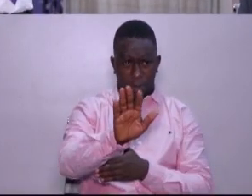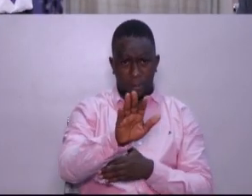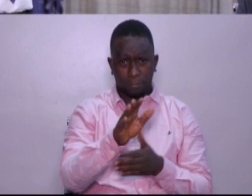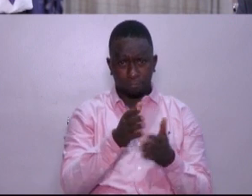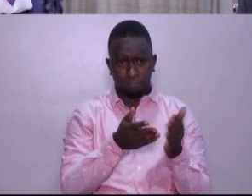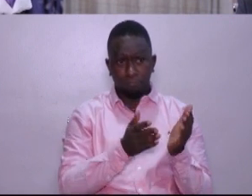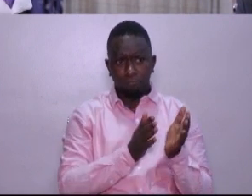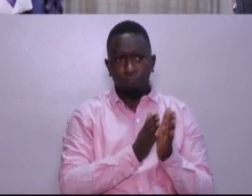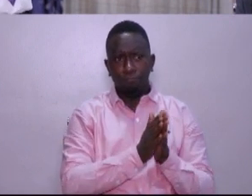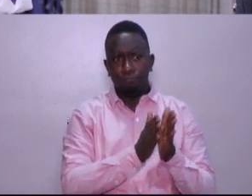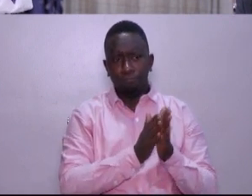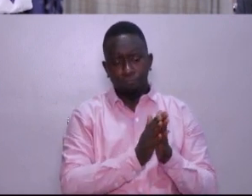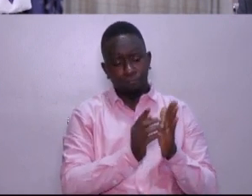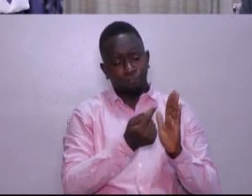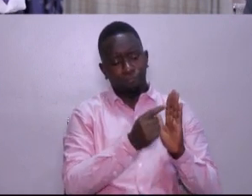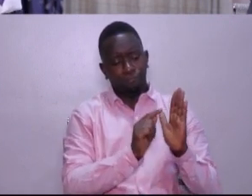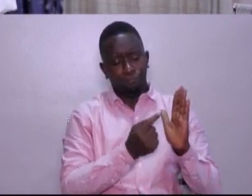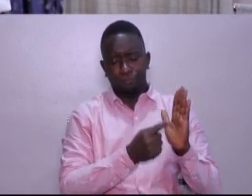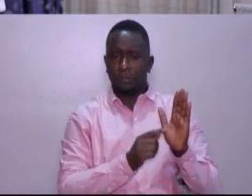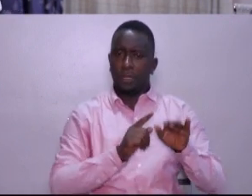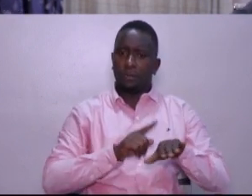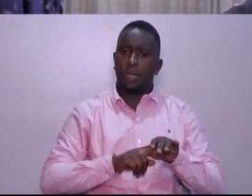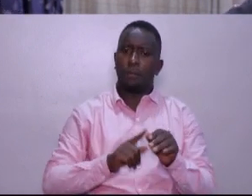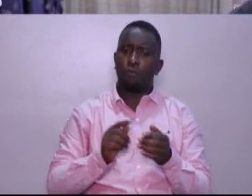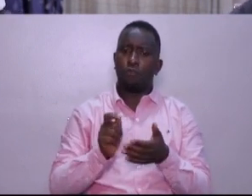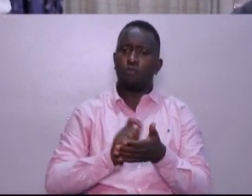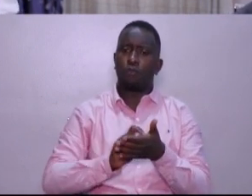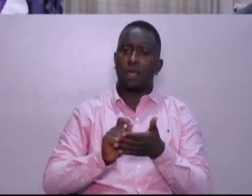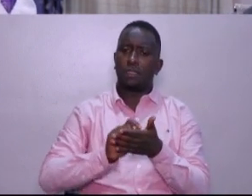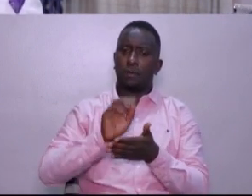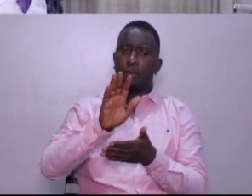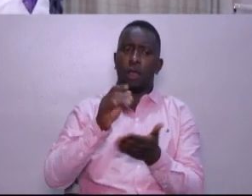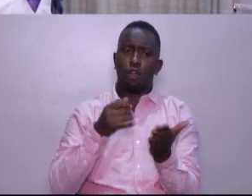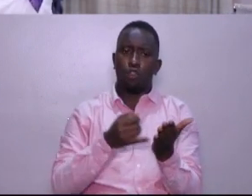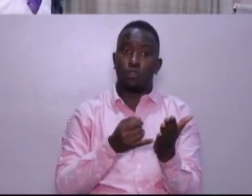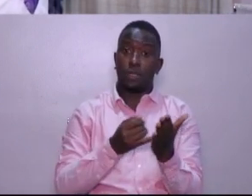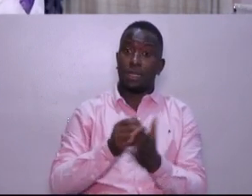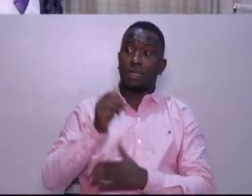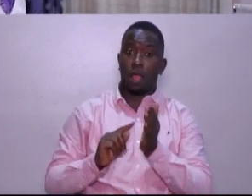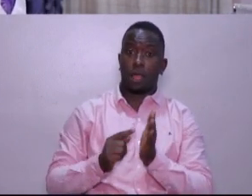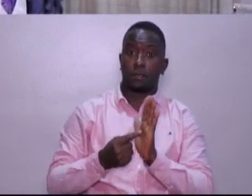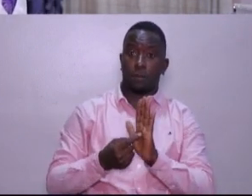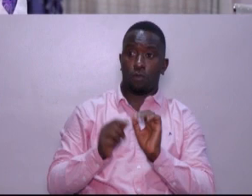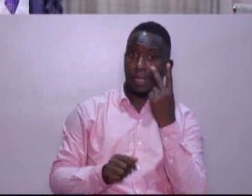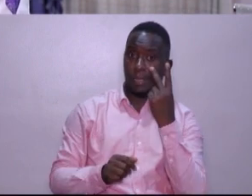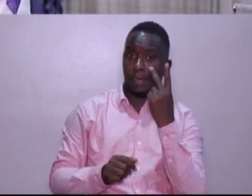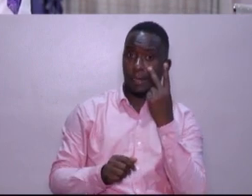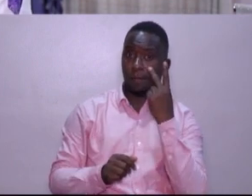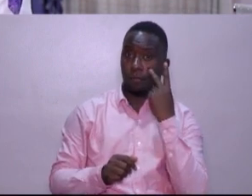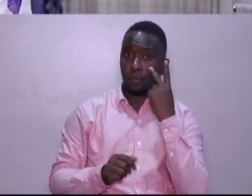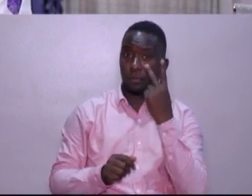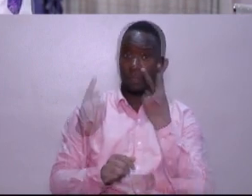when you are writing your content yesterday from your examples, of course we could see that it was the first attempt